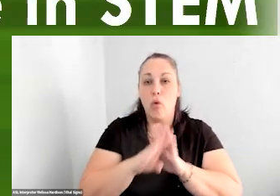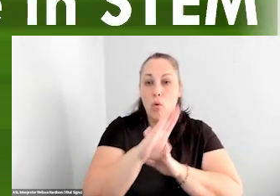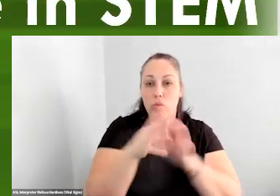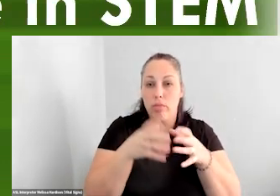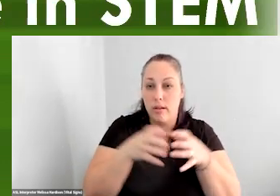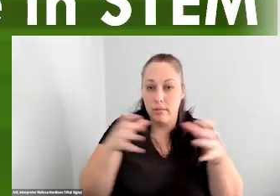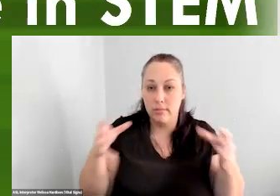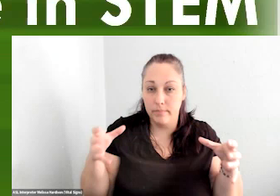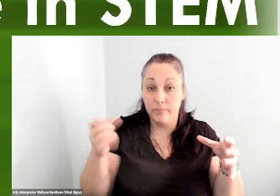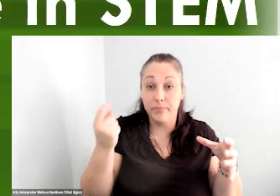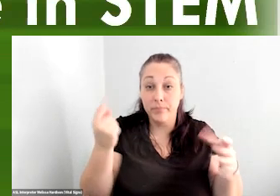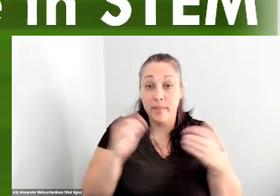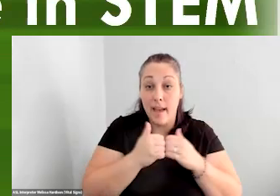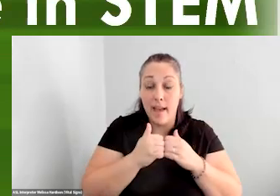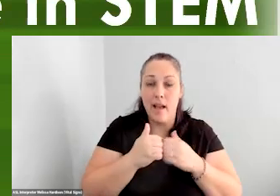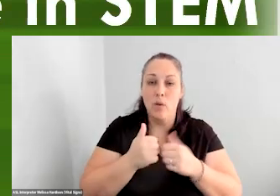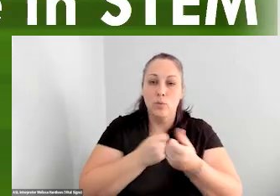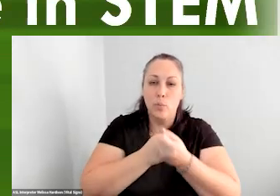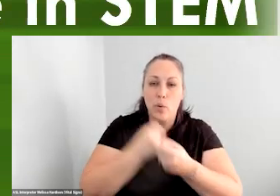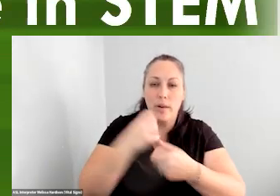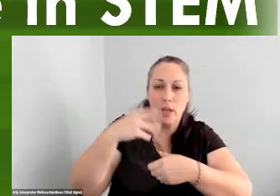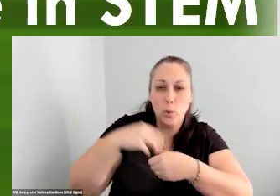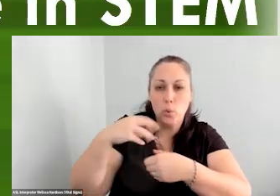and success of individuals currently underrepresented in STEM.